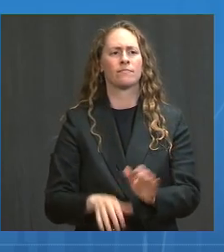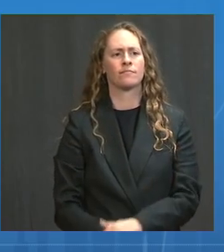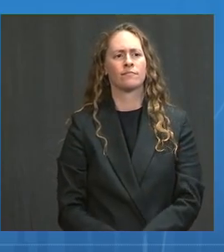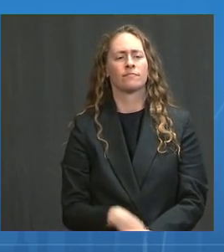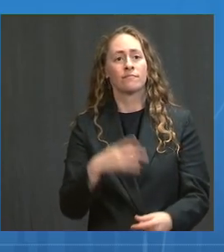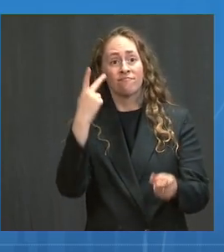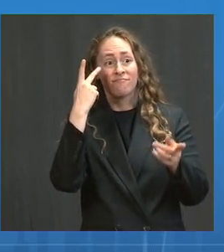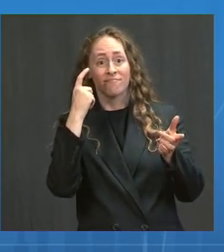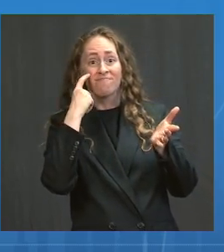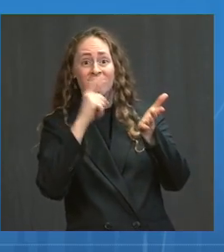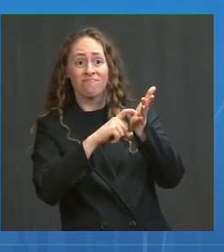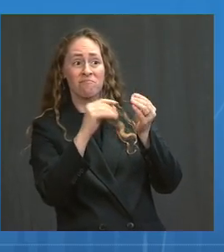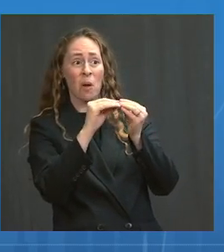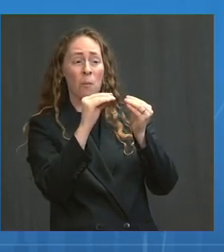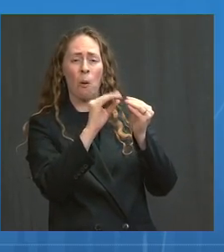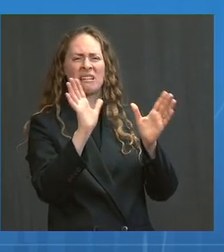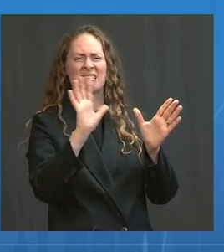With that, let's open it up for some questions.